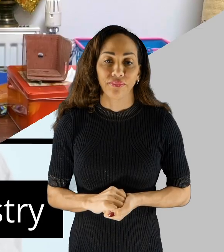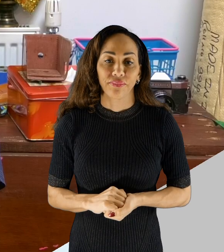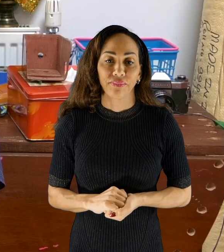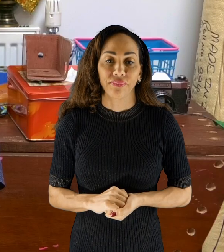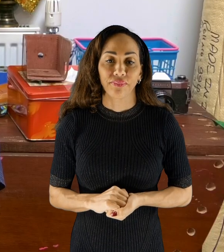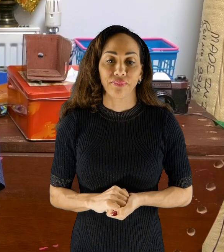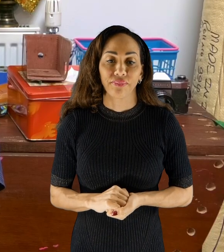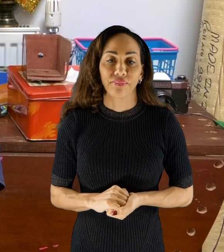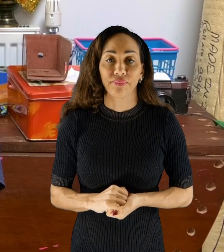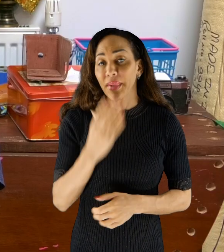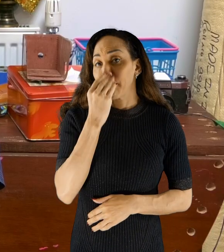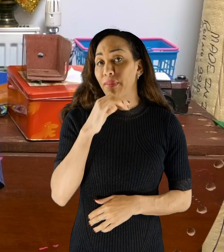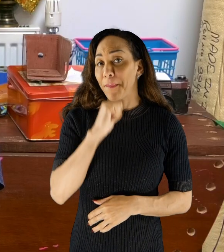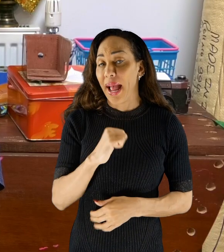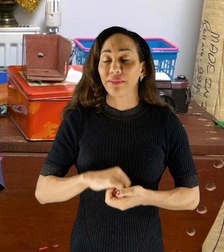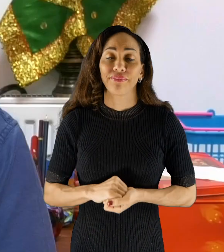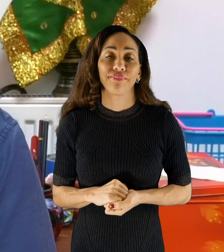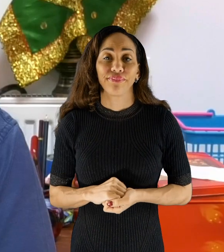I'm a brown man with grey hair, blue